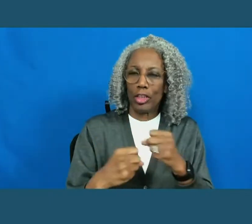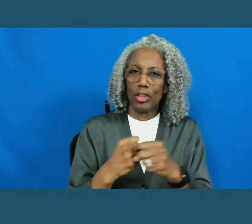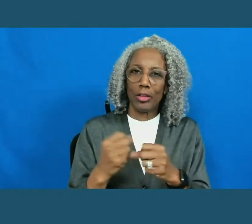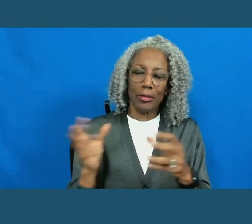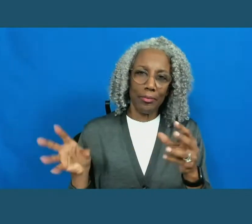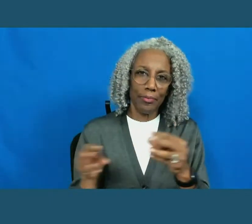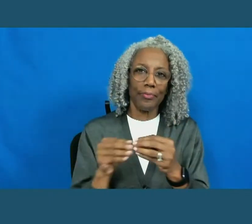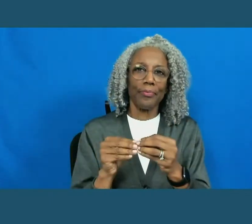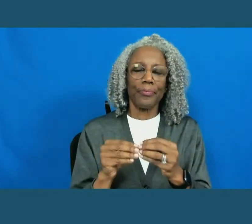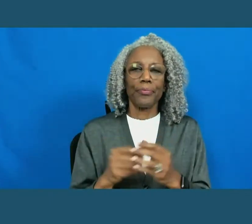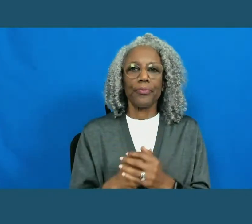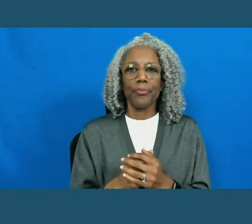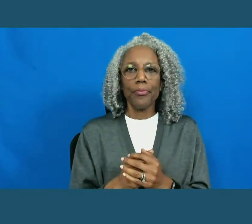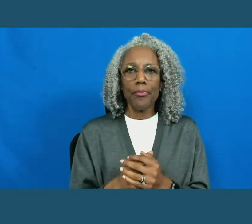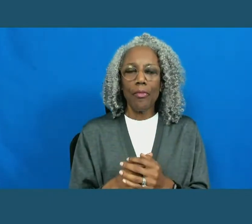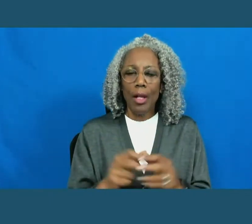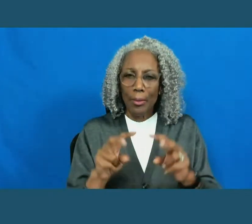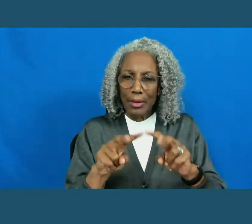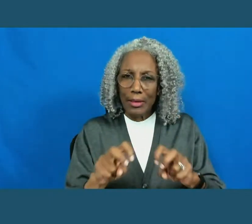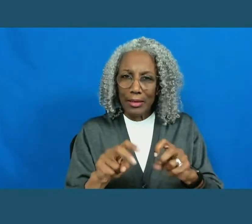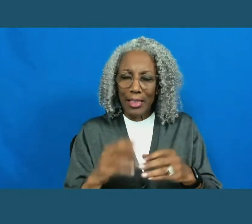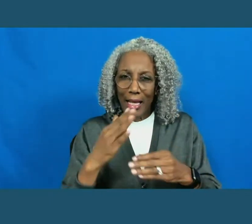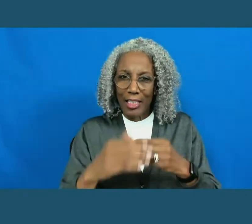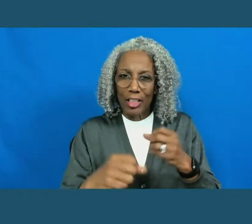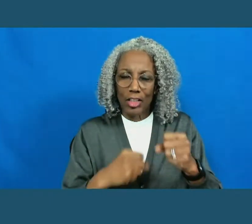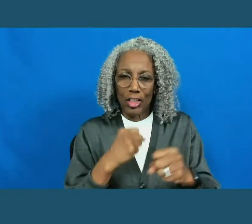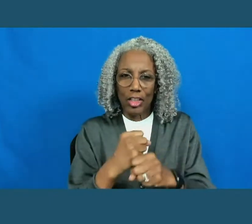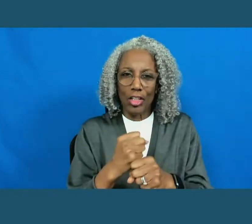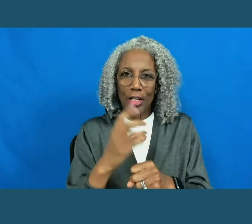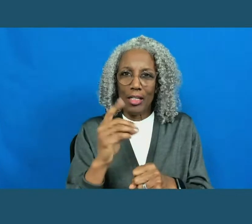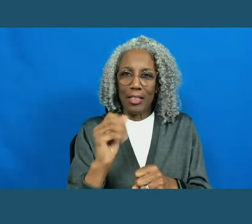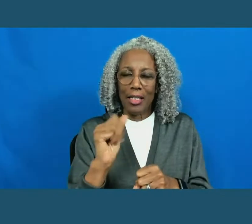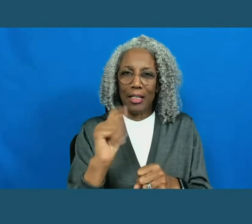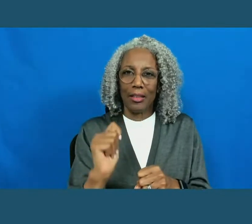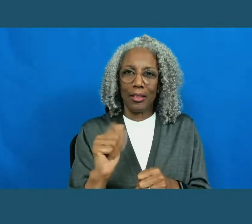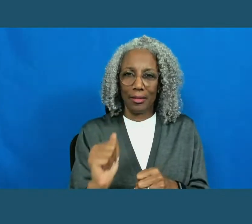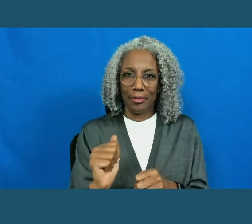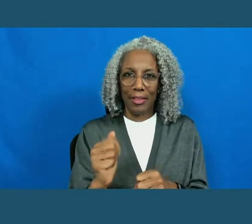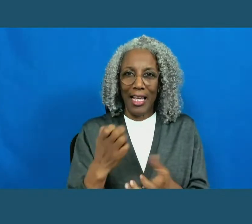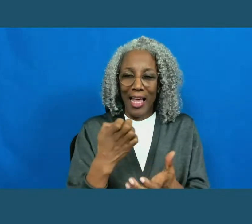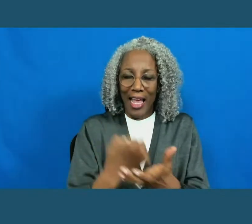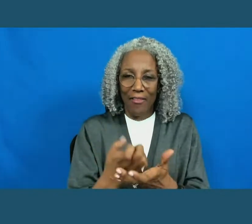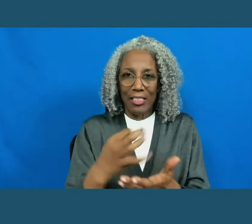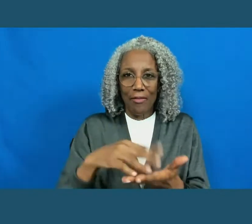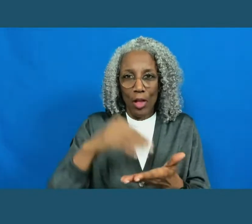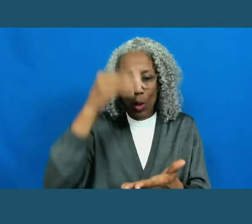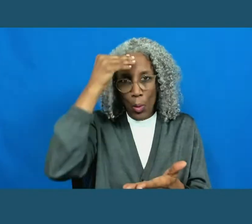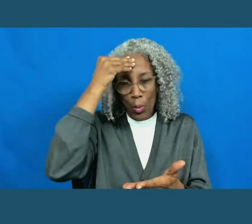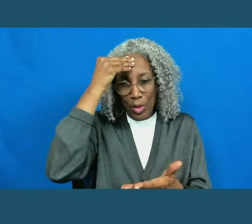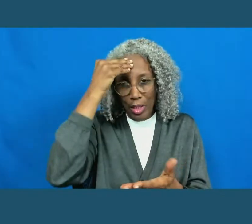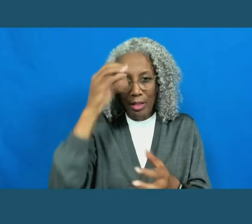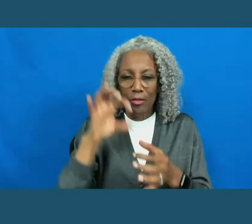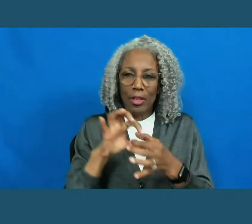students were impacted. Over the last two years. And when we looked at our end of the year